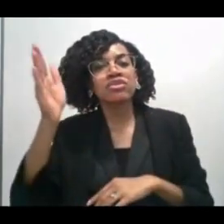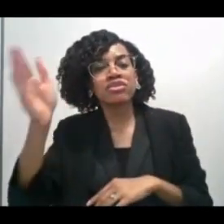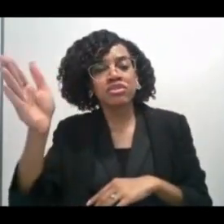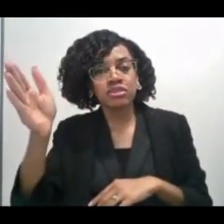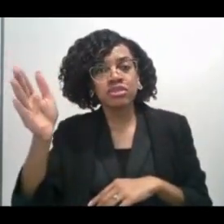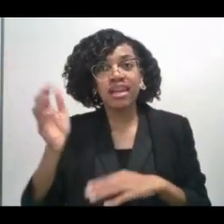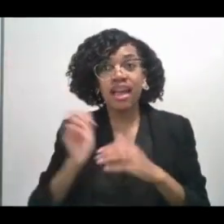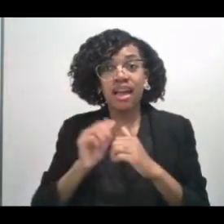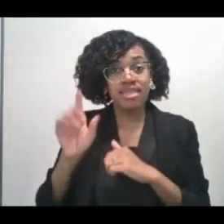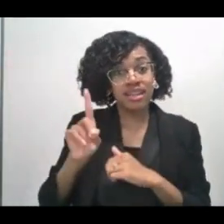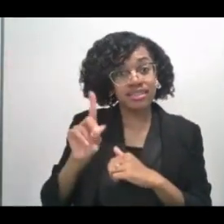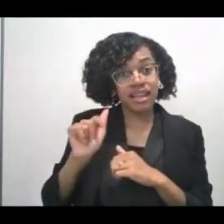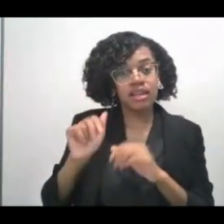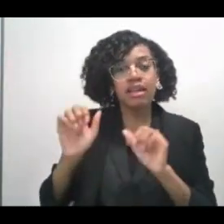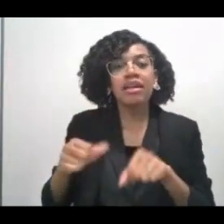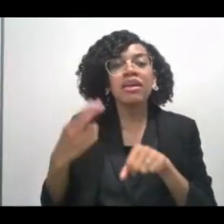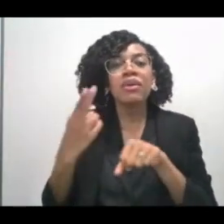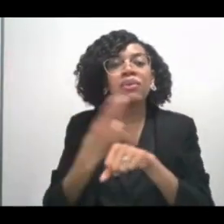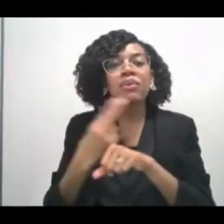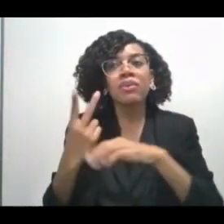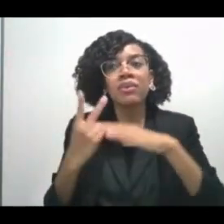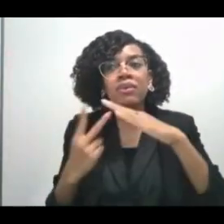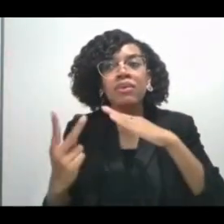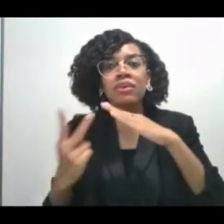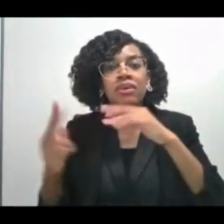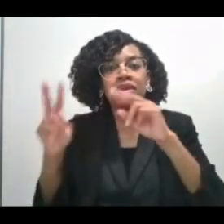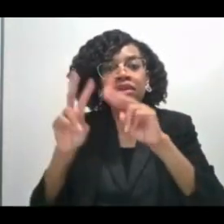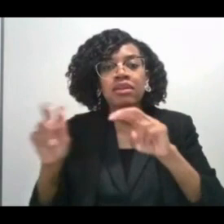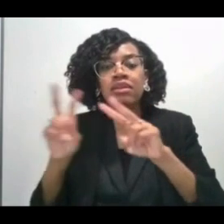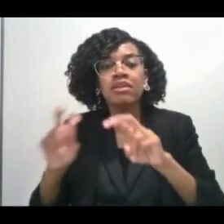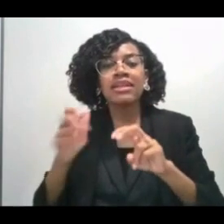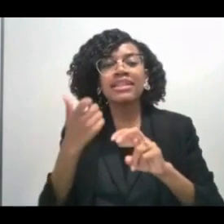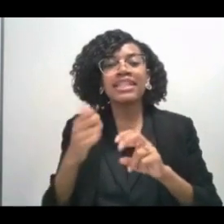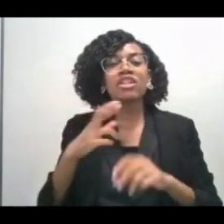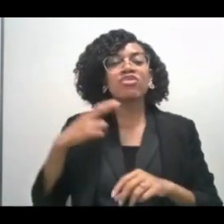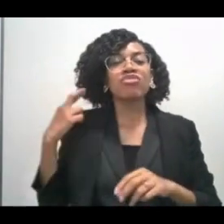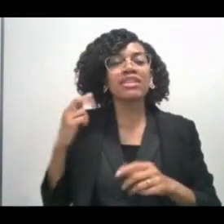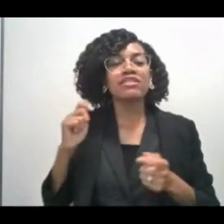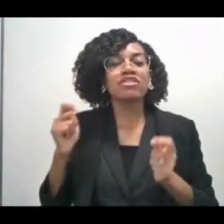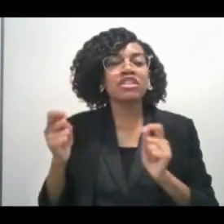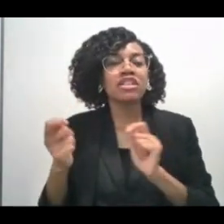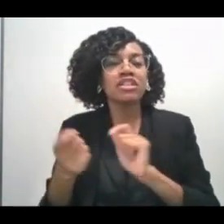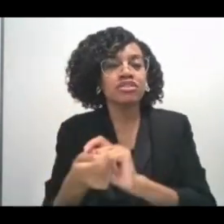evaluate changing risk. So the skill of applying that